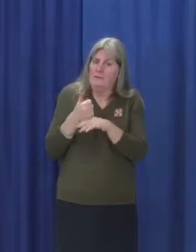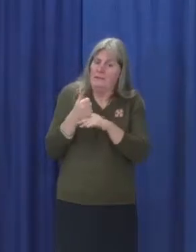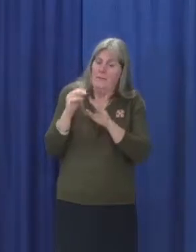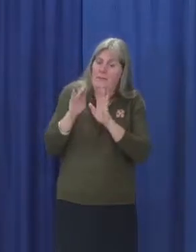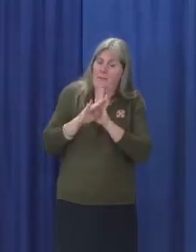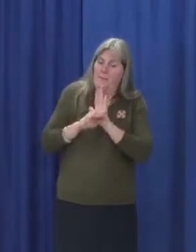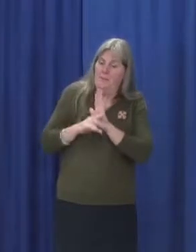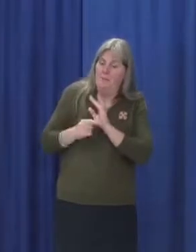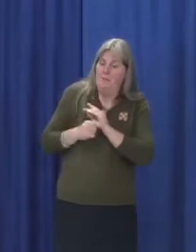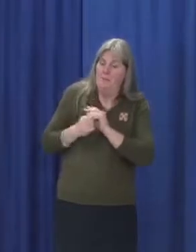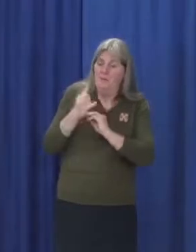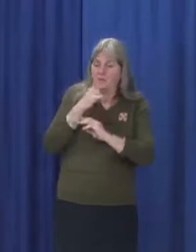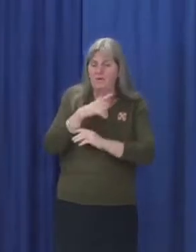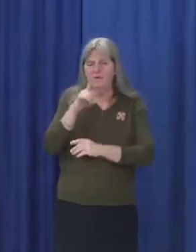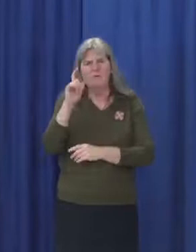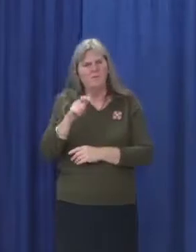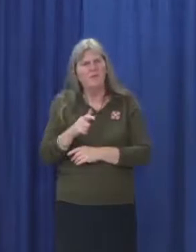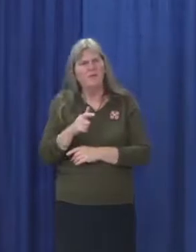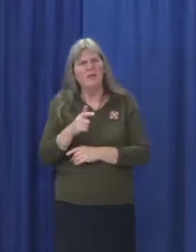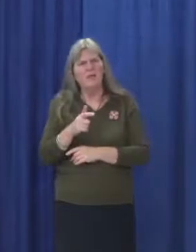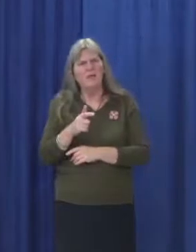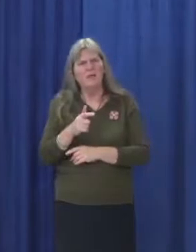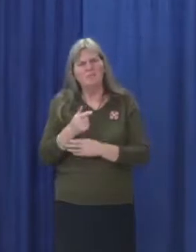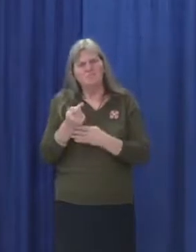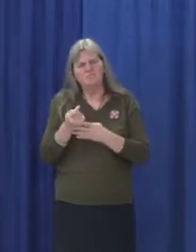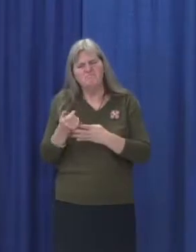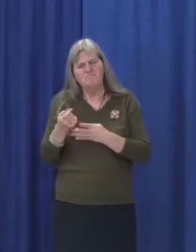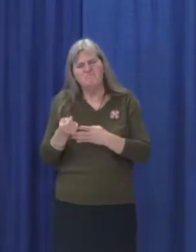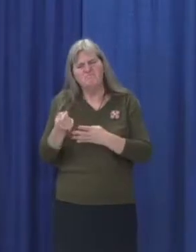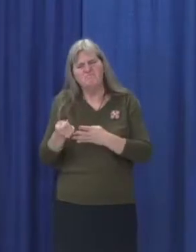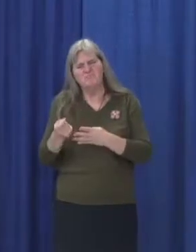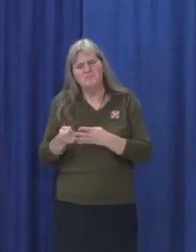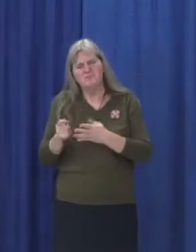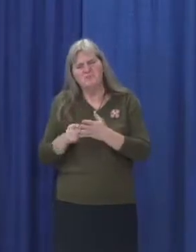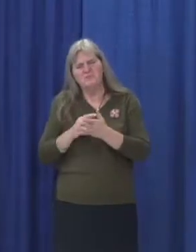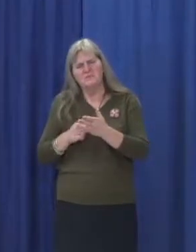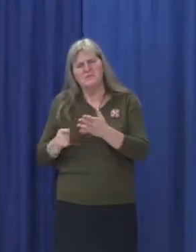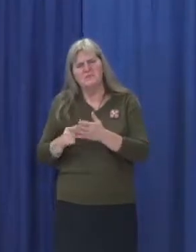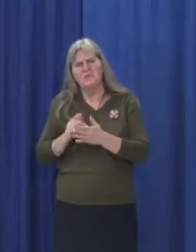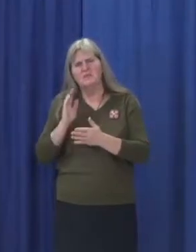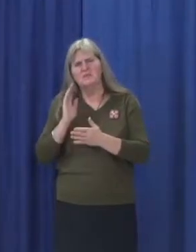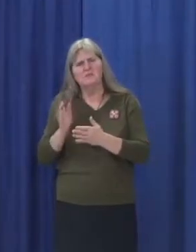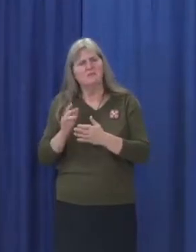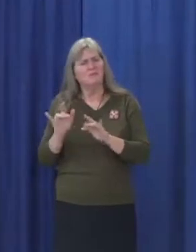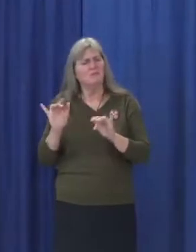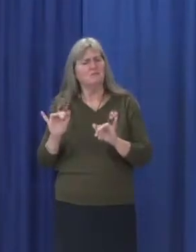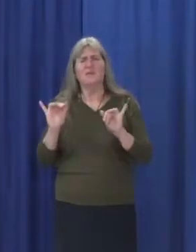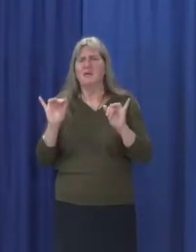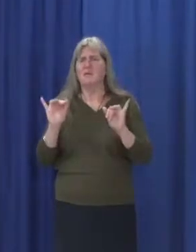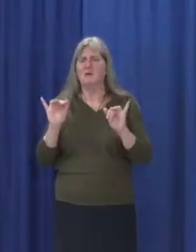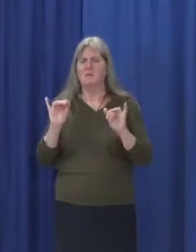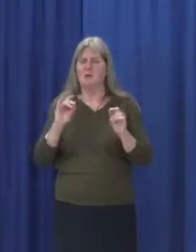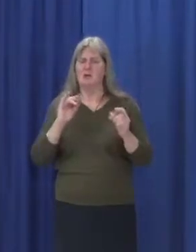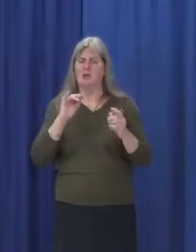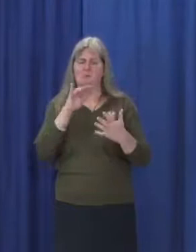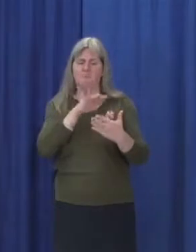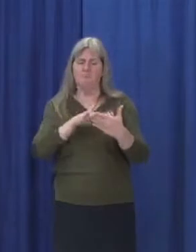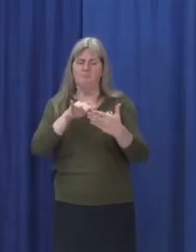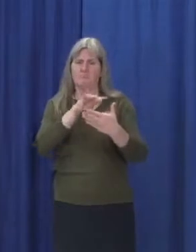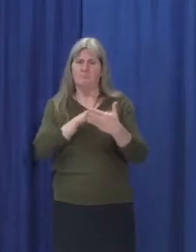are not necessary anymore as every single requirement we've gone through we will reevaluate